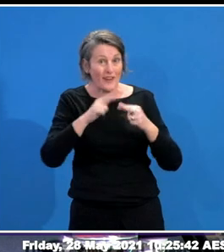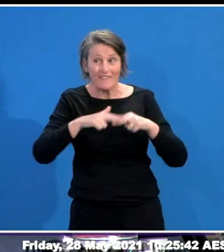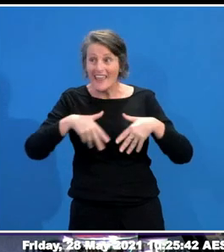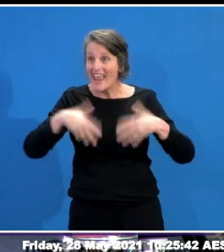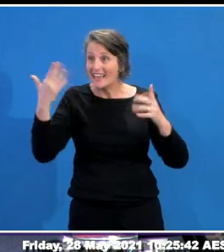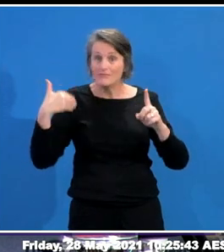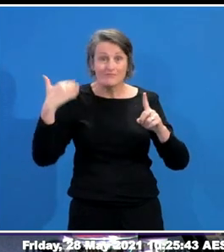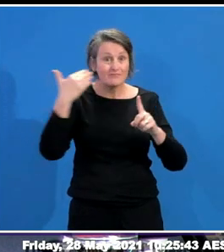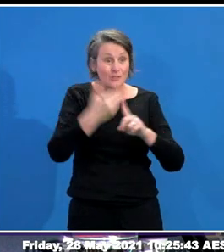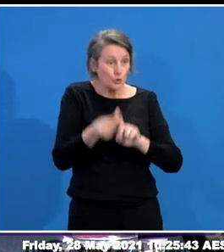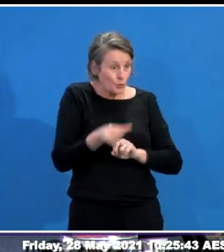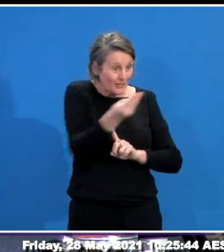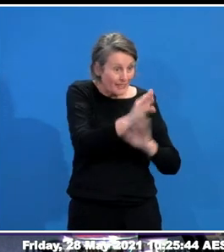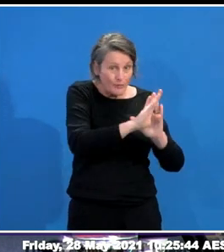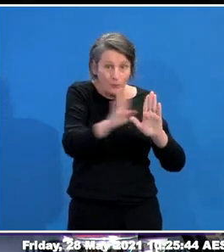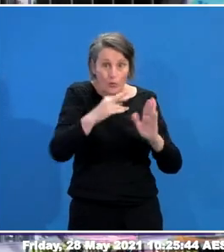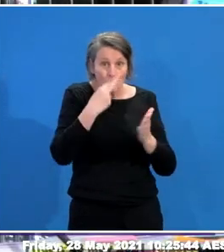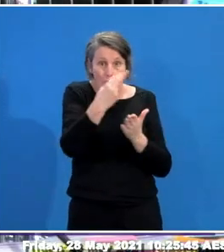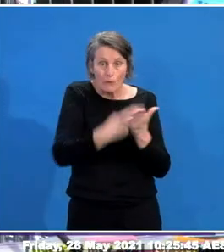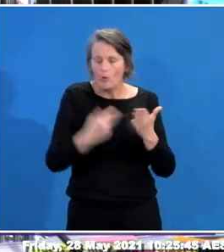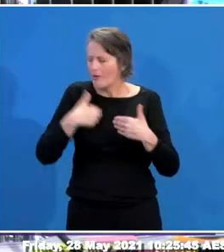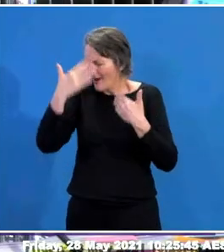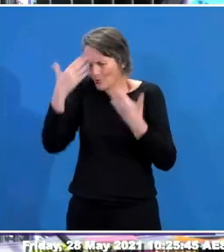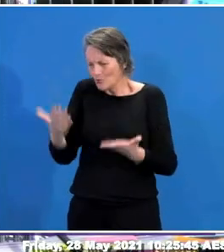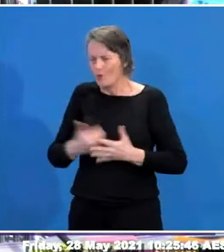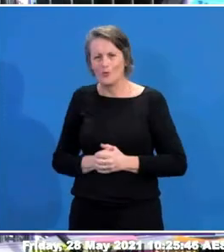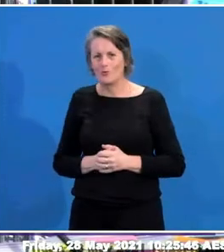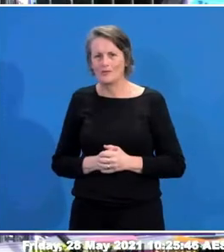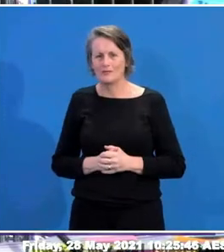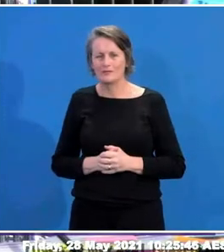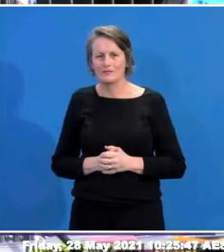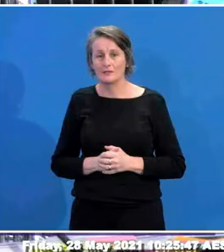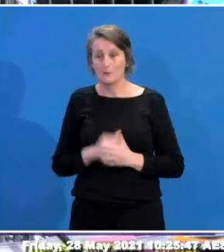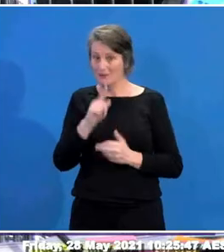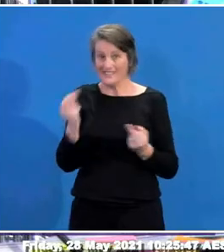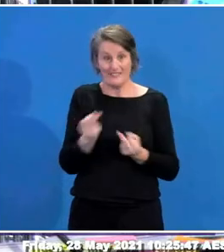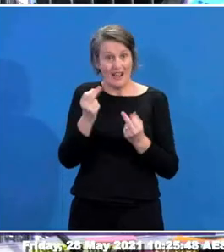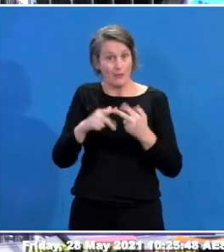I don't believe. I can't answer that question. I don't know the answer. But certainly it would be available if anyone wished it.